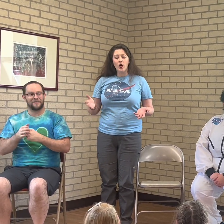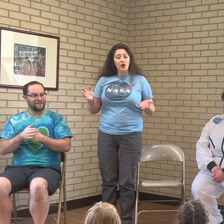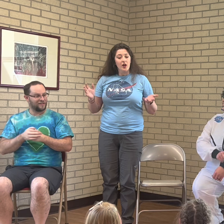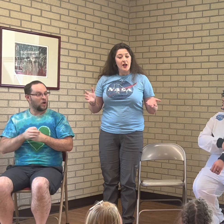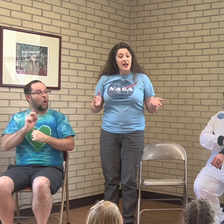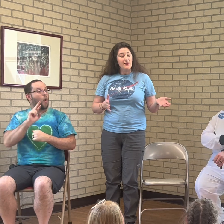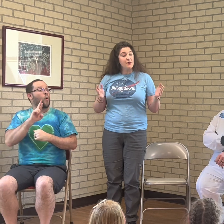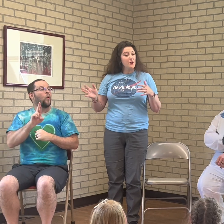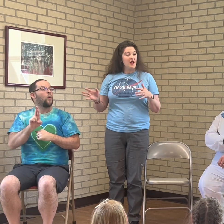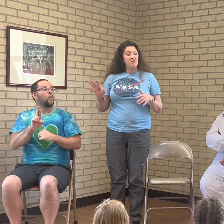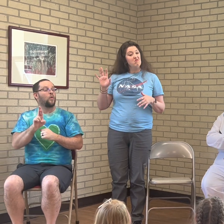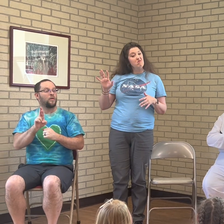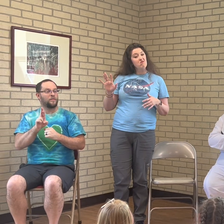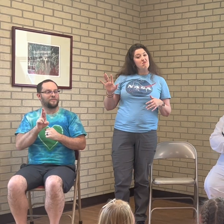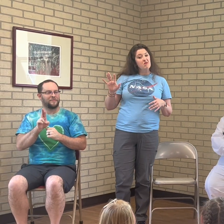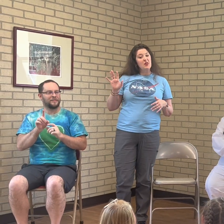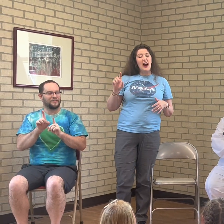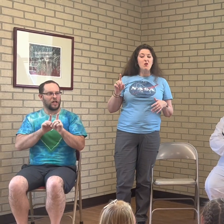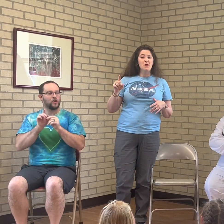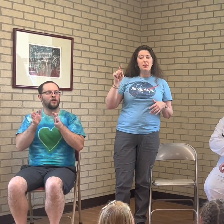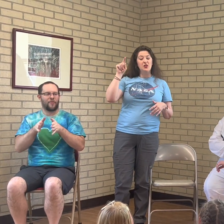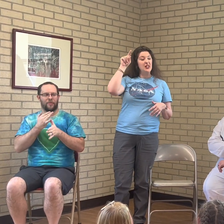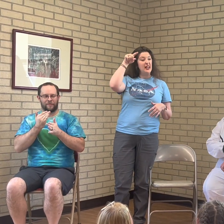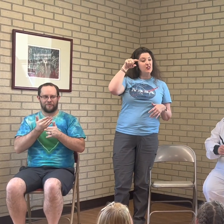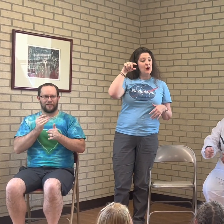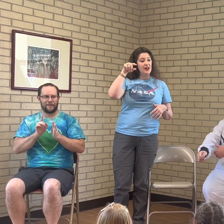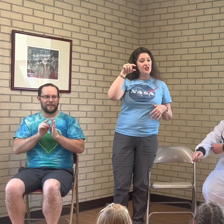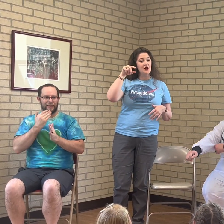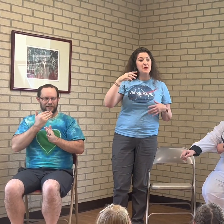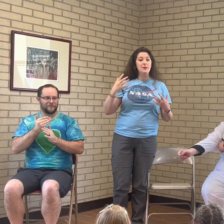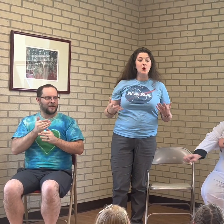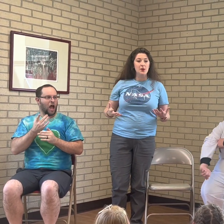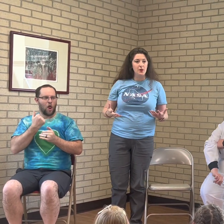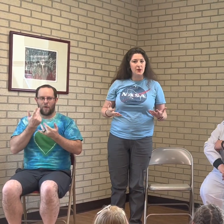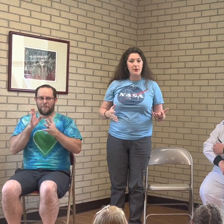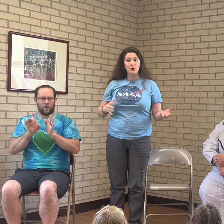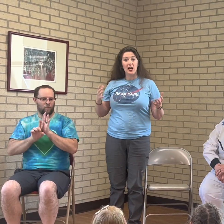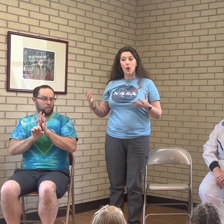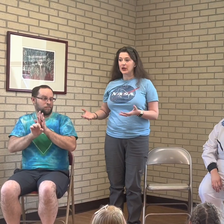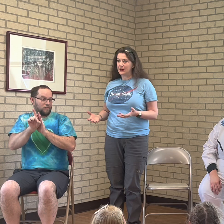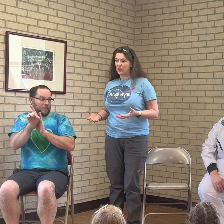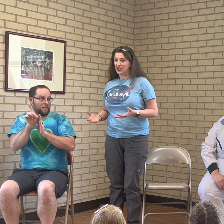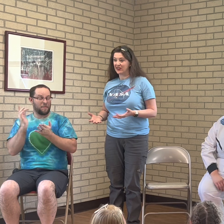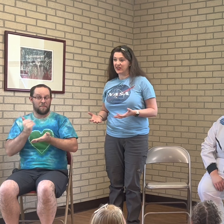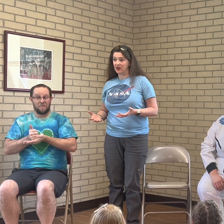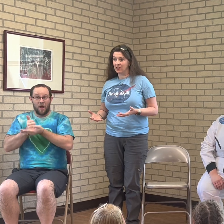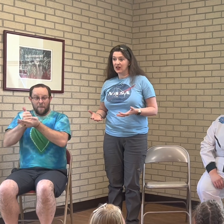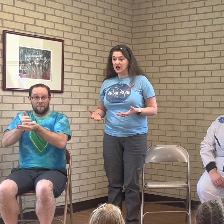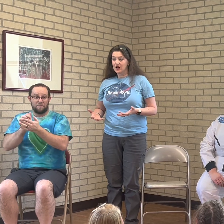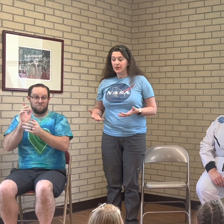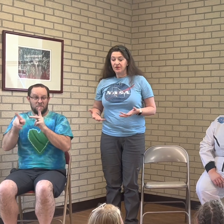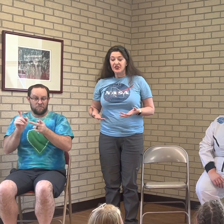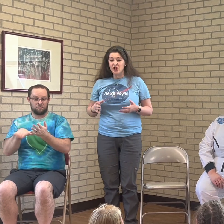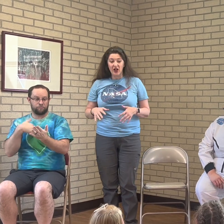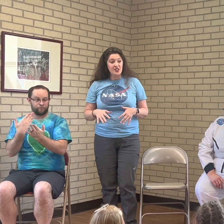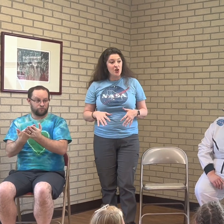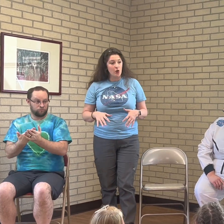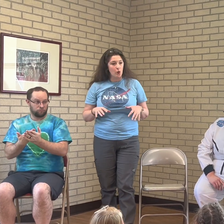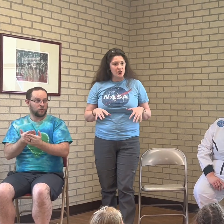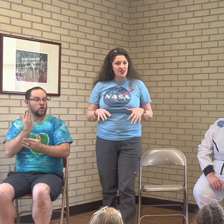Don't worry, you know, if you're like: I don't want to be the person in the rocket ship. Maybe you want to be one of the people who's helping people get there. Do you guys know that we're